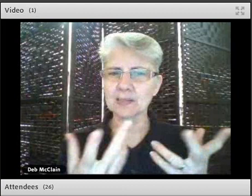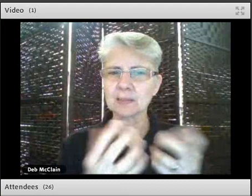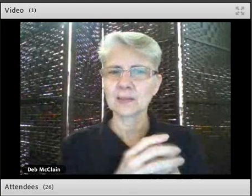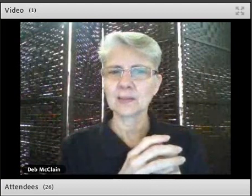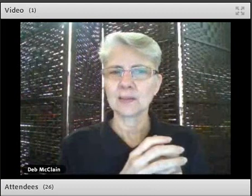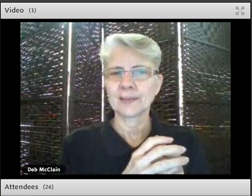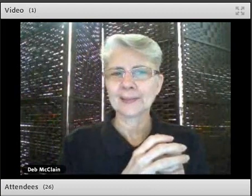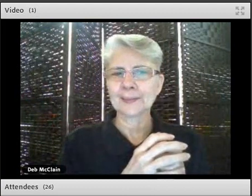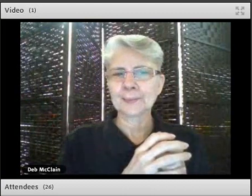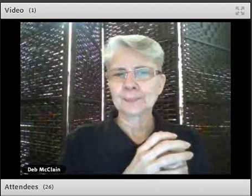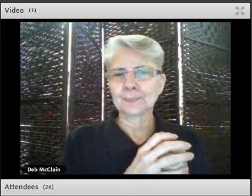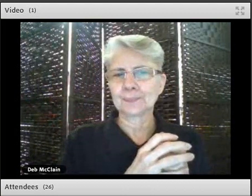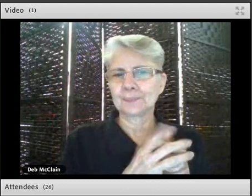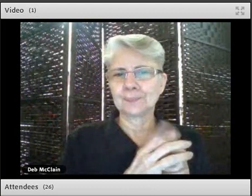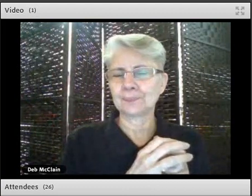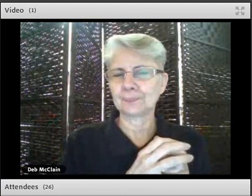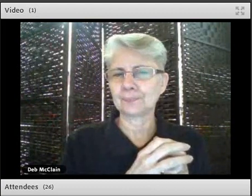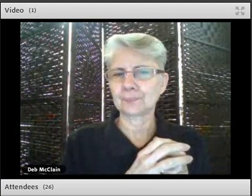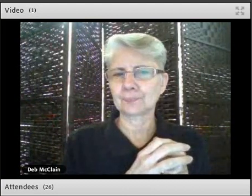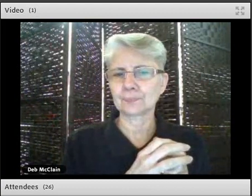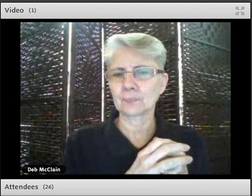is usually what we will stick with.